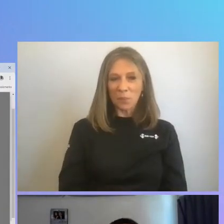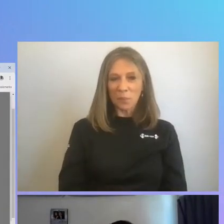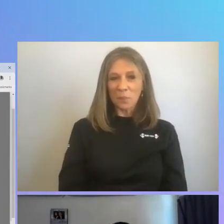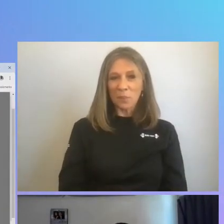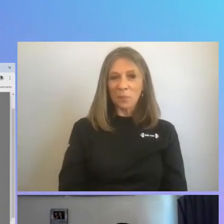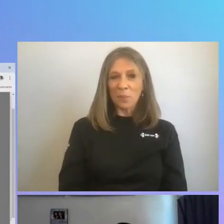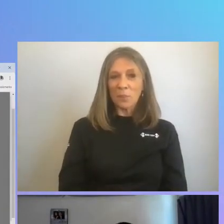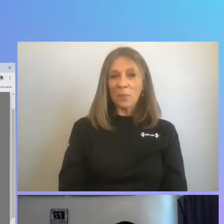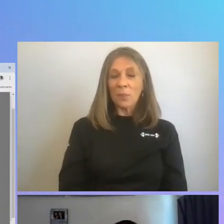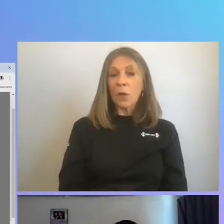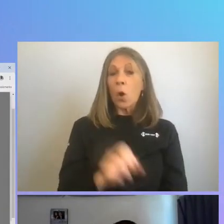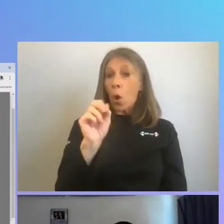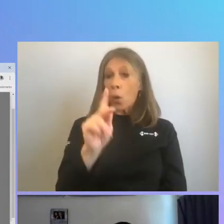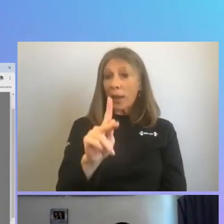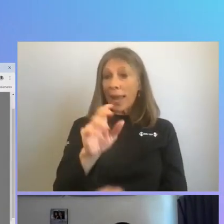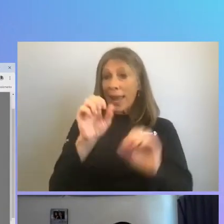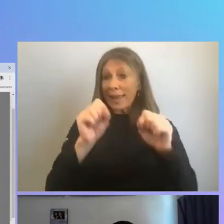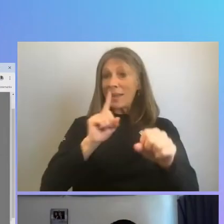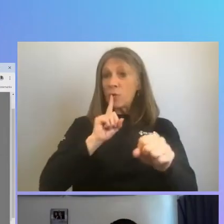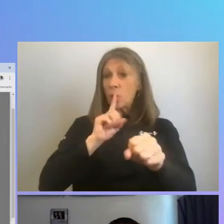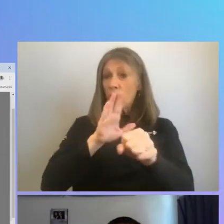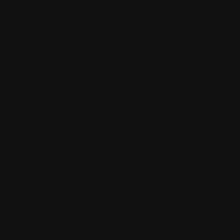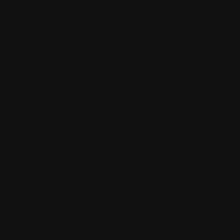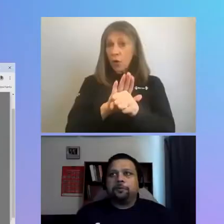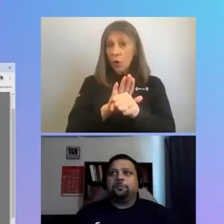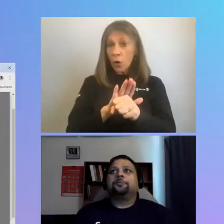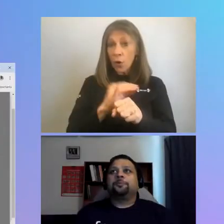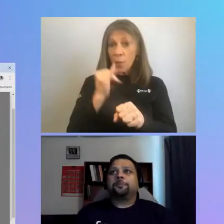confirm if the edit chocolate cake is coming through? Yes I